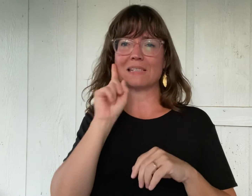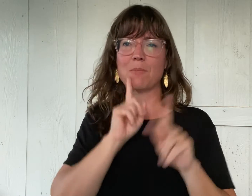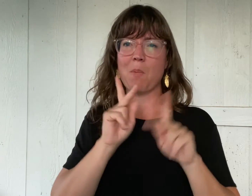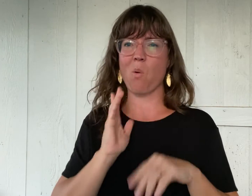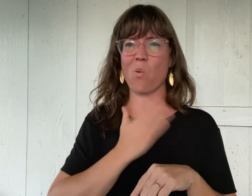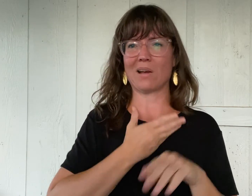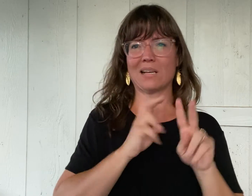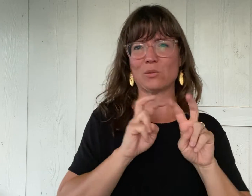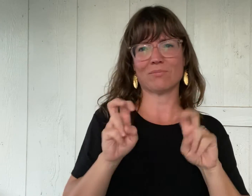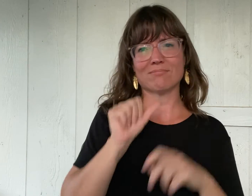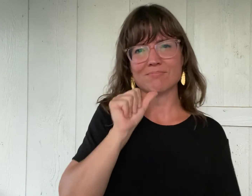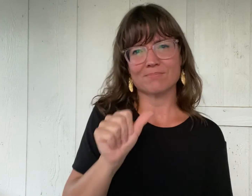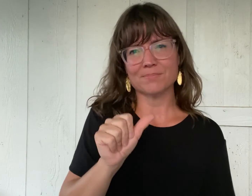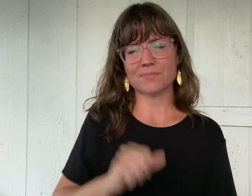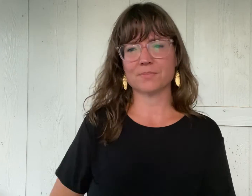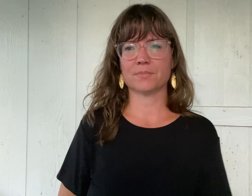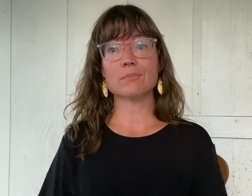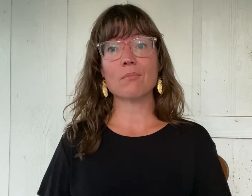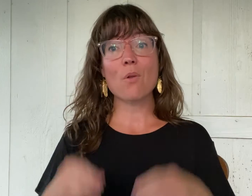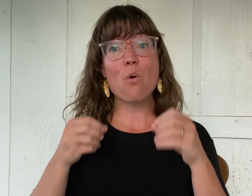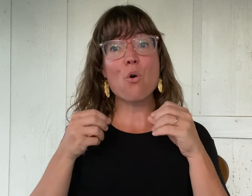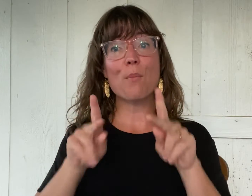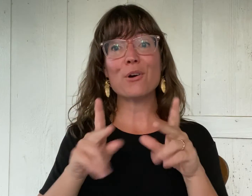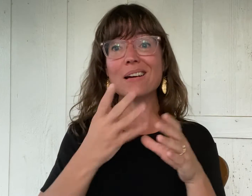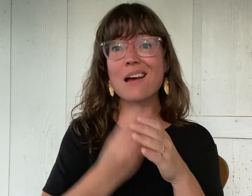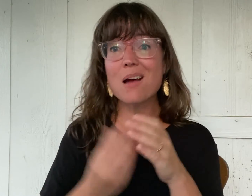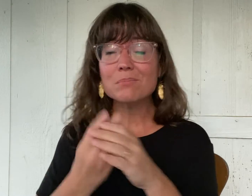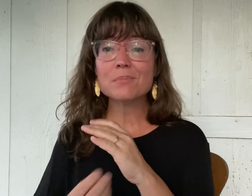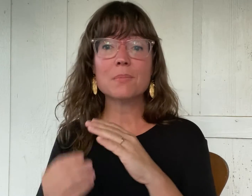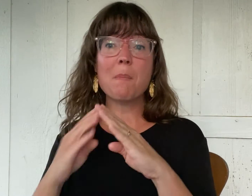caused by deaf people.